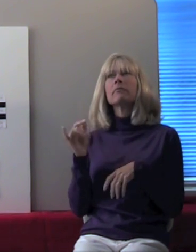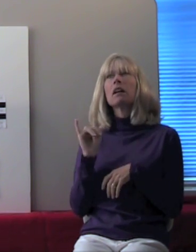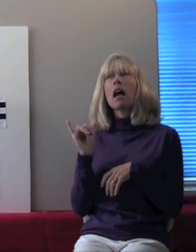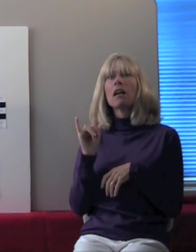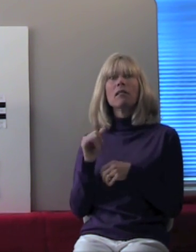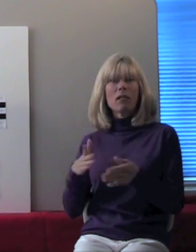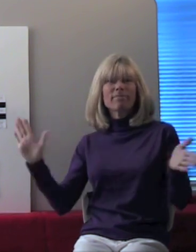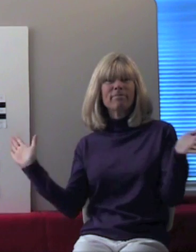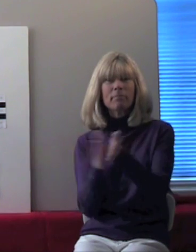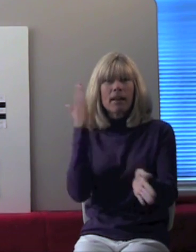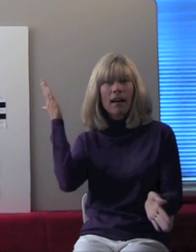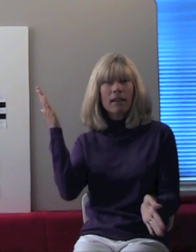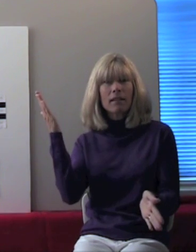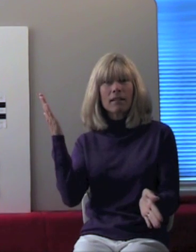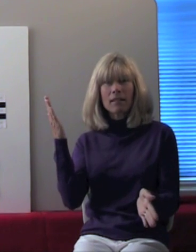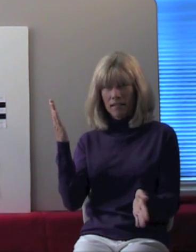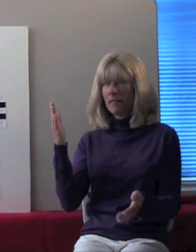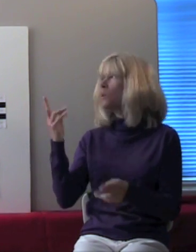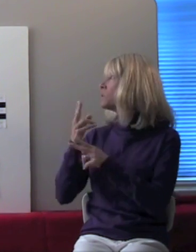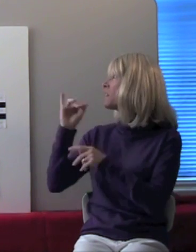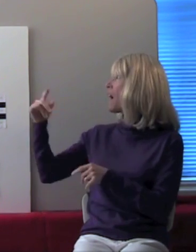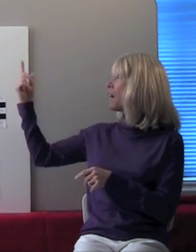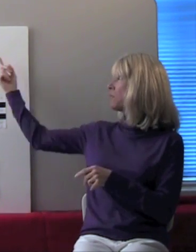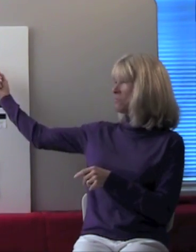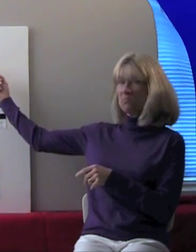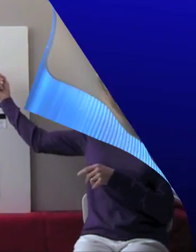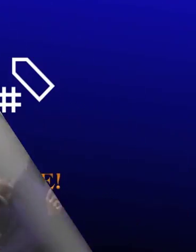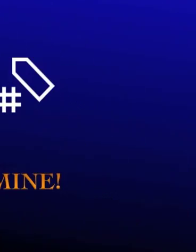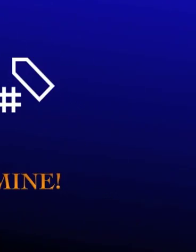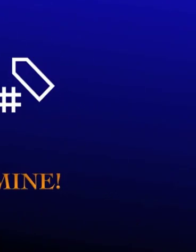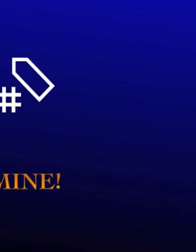like giving a spanking would also use this.